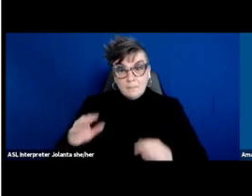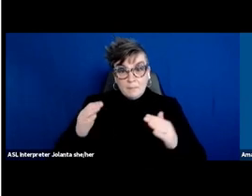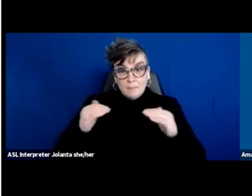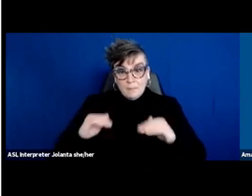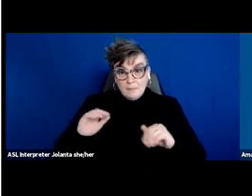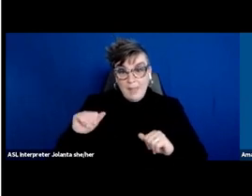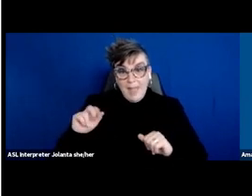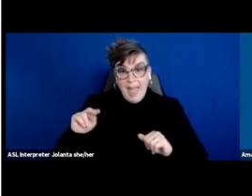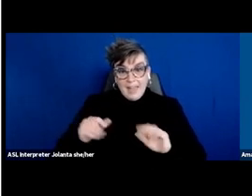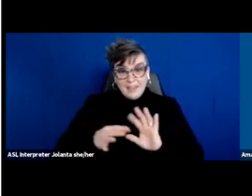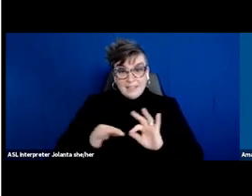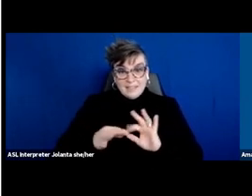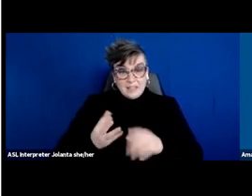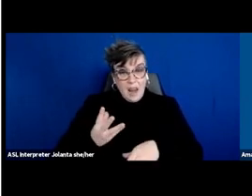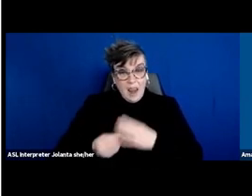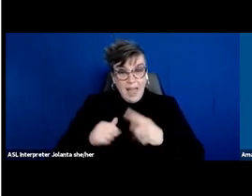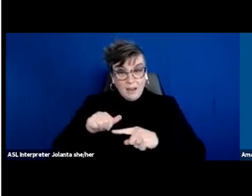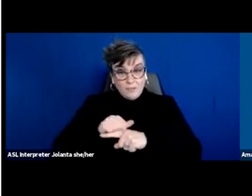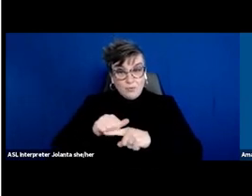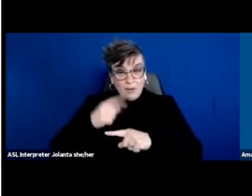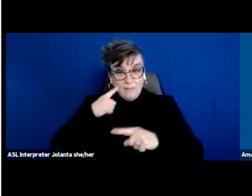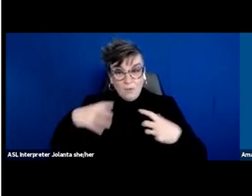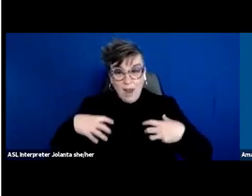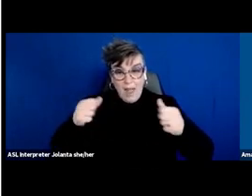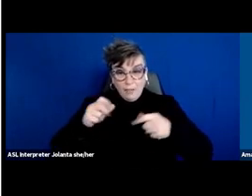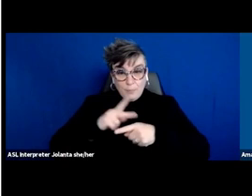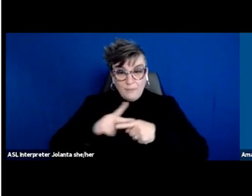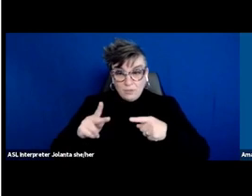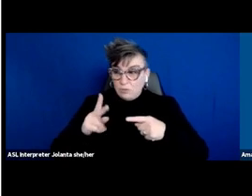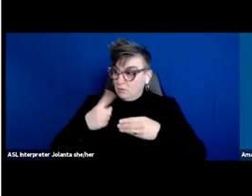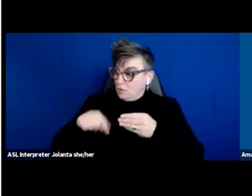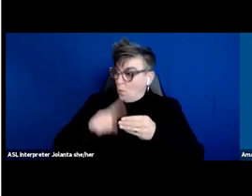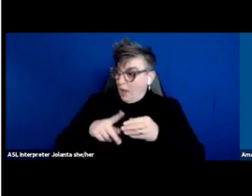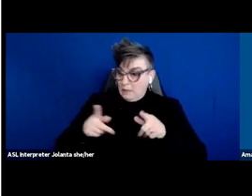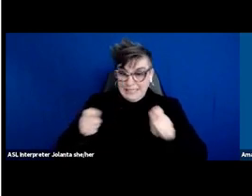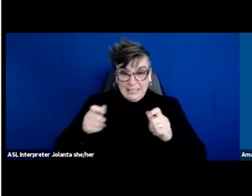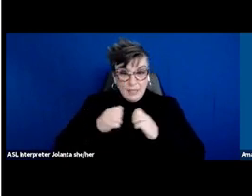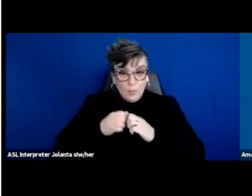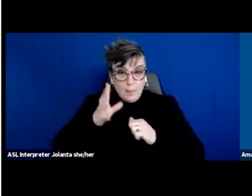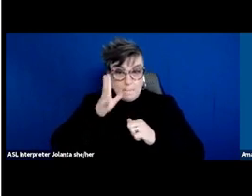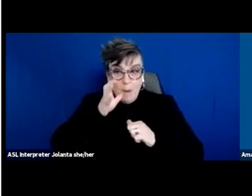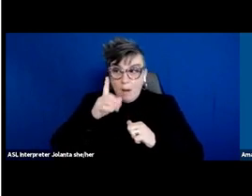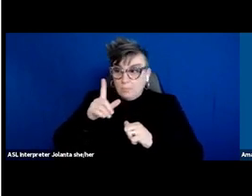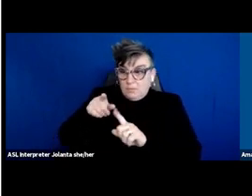lack of training for health professionals when dealing with moms with disabilities."